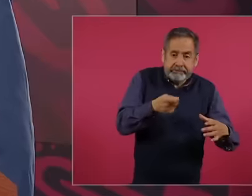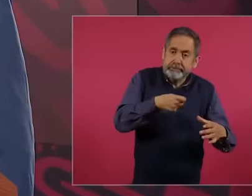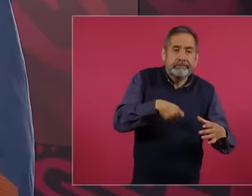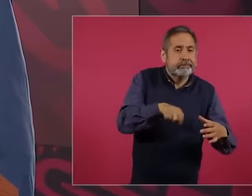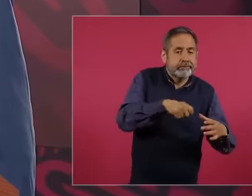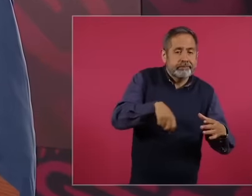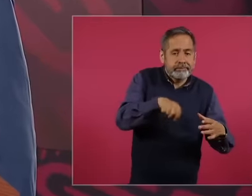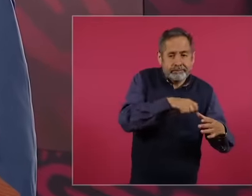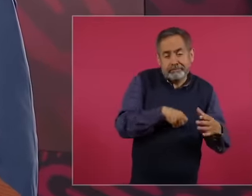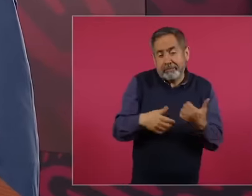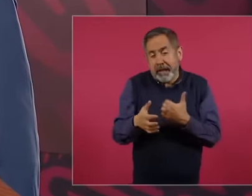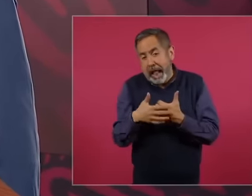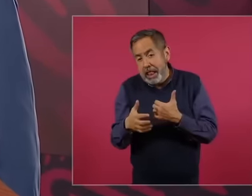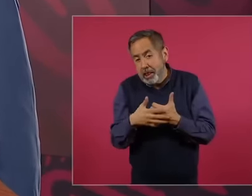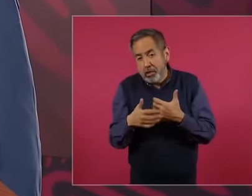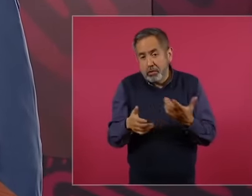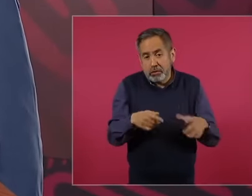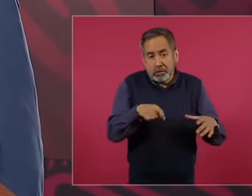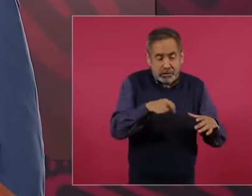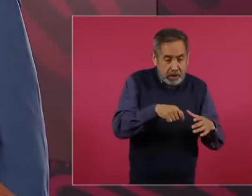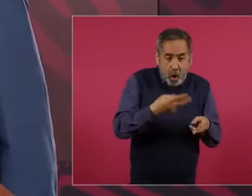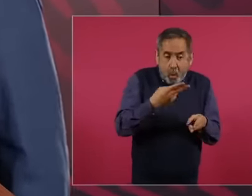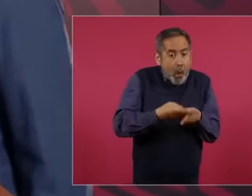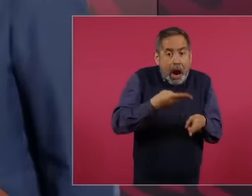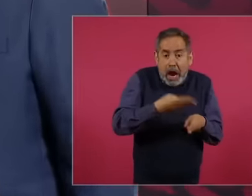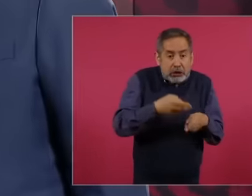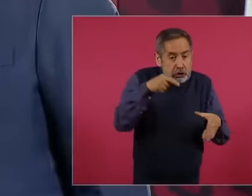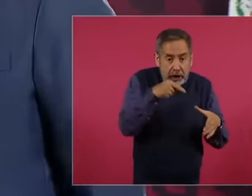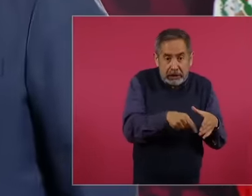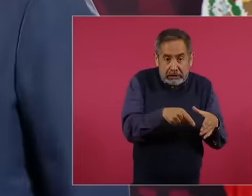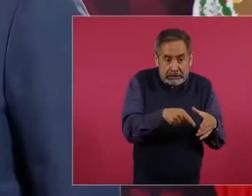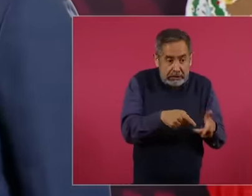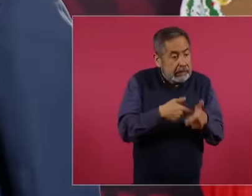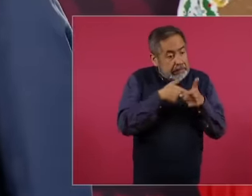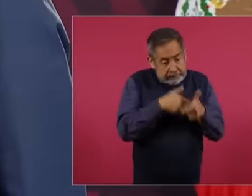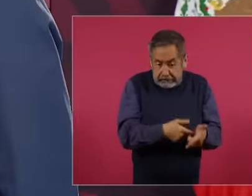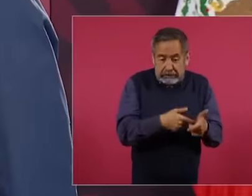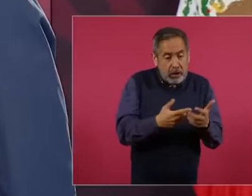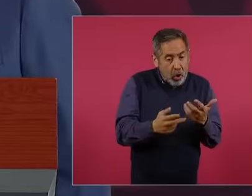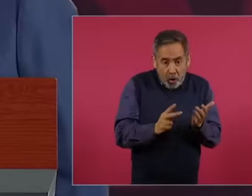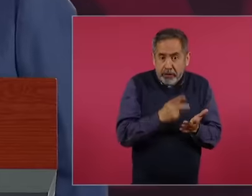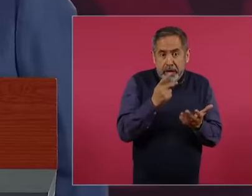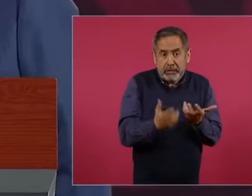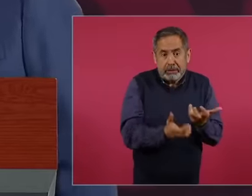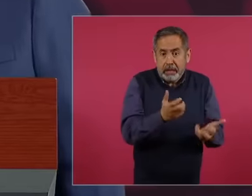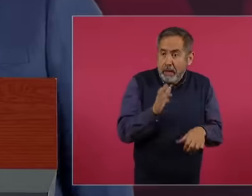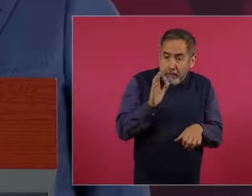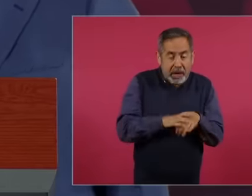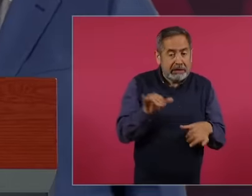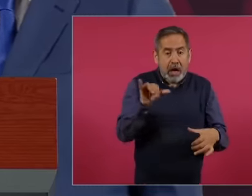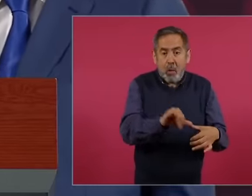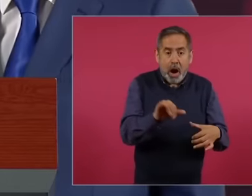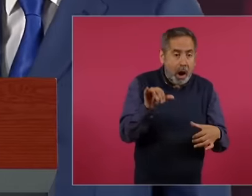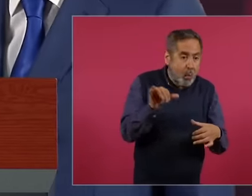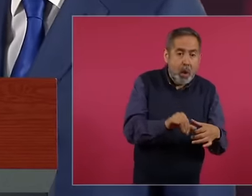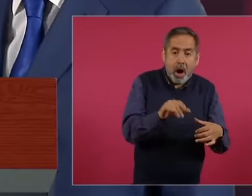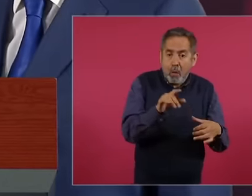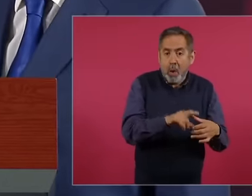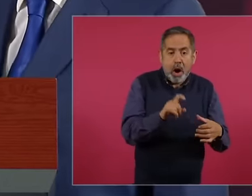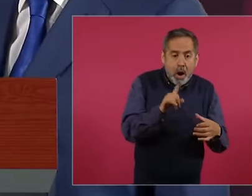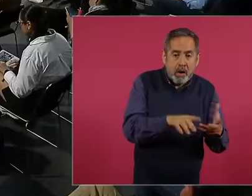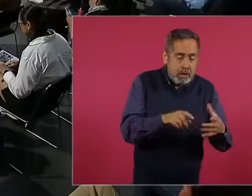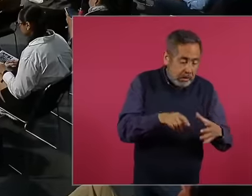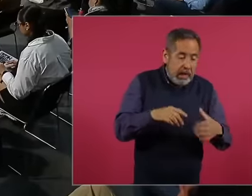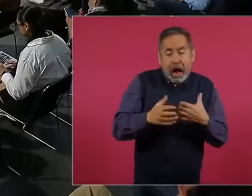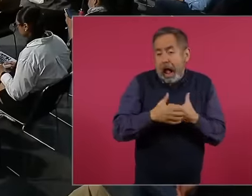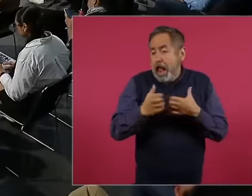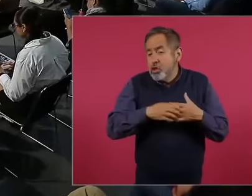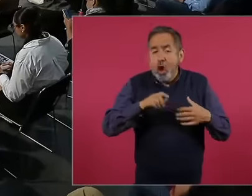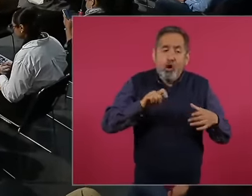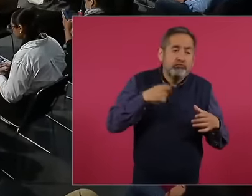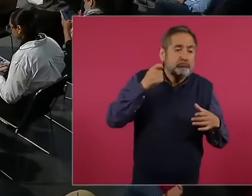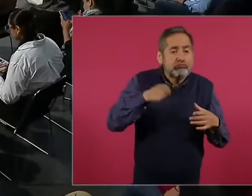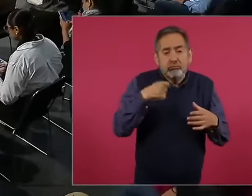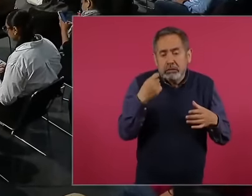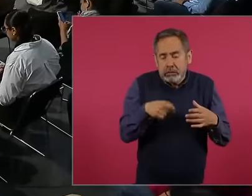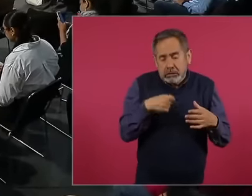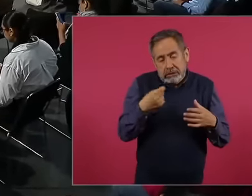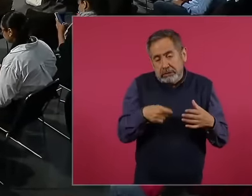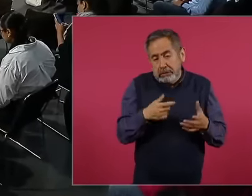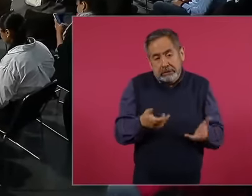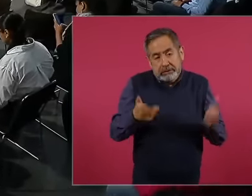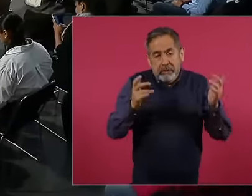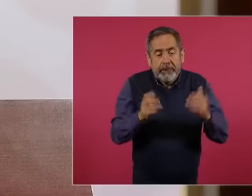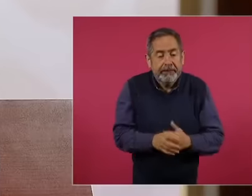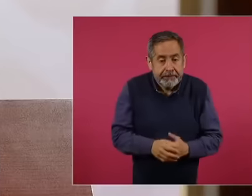broth and the bone was still there and there was more water and there was broth. When